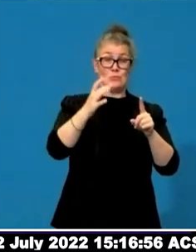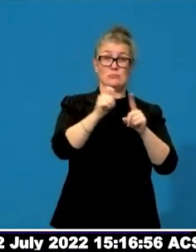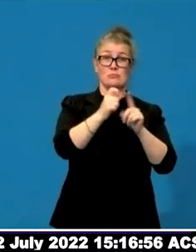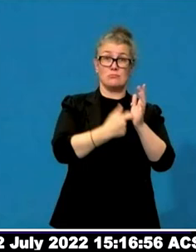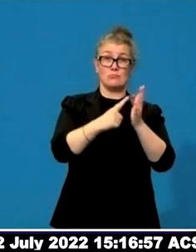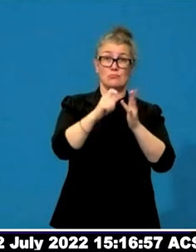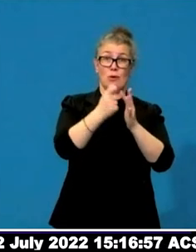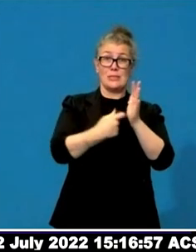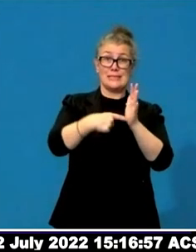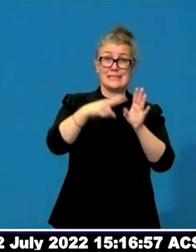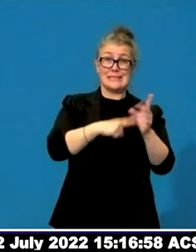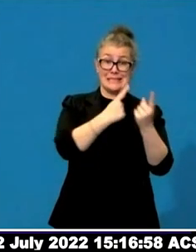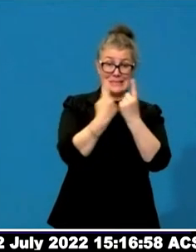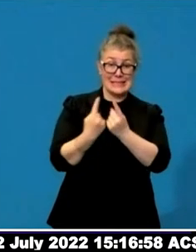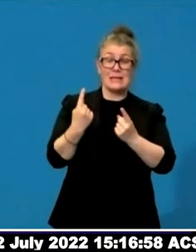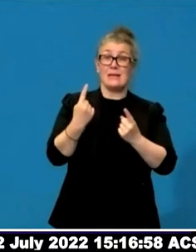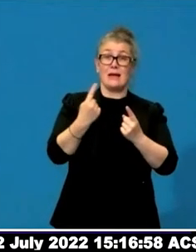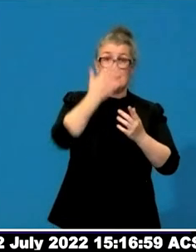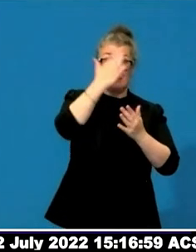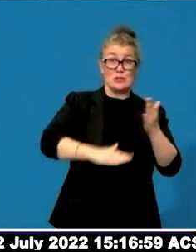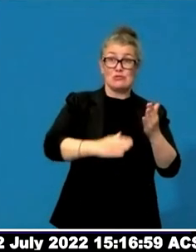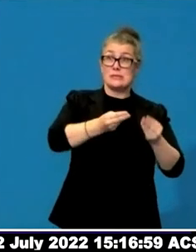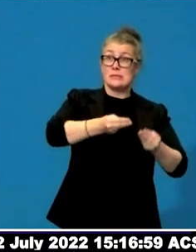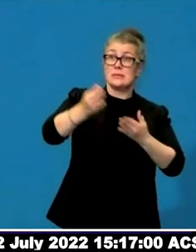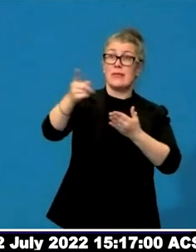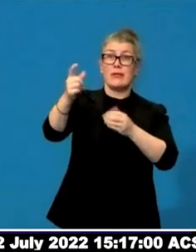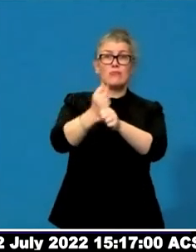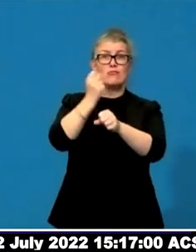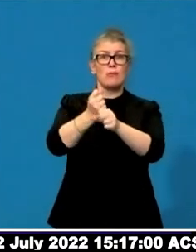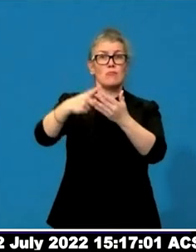and they have now created a program which is exactly everything I've done